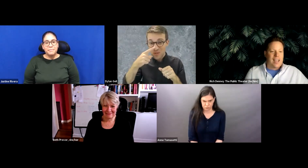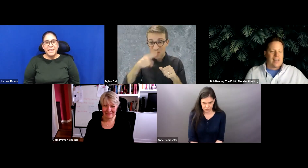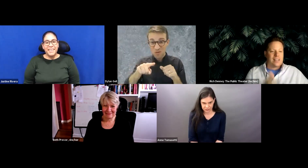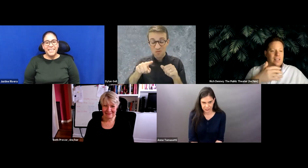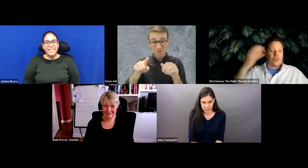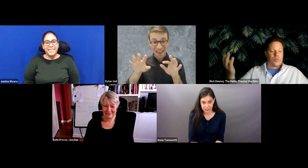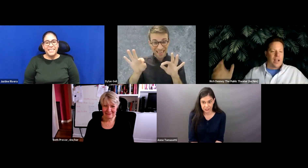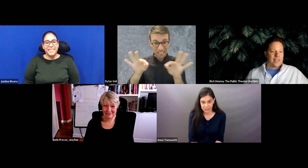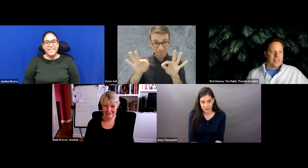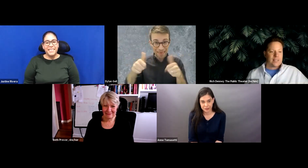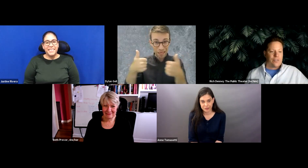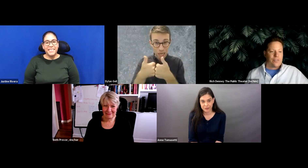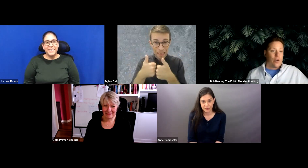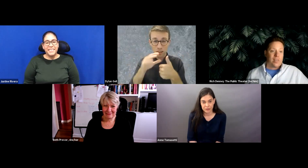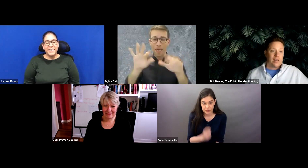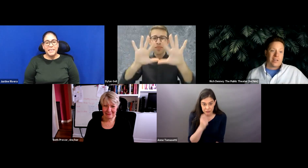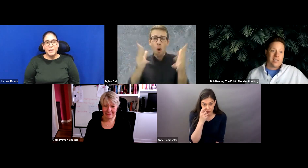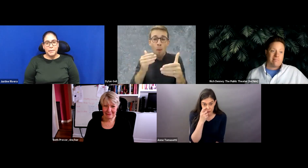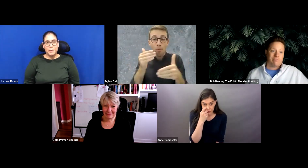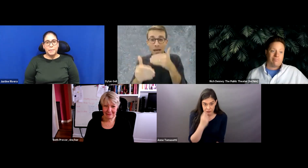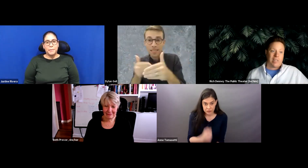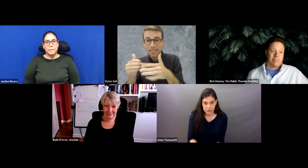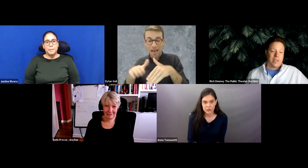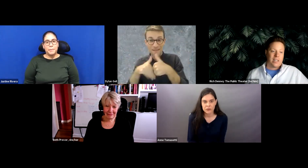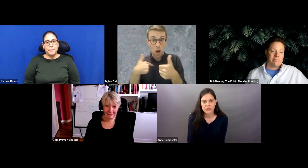and the larger process of how we then addressed it and pivoted.